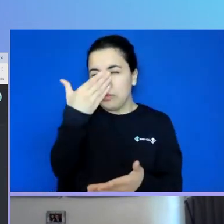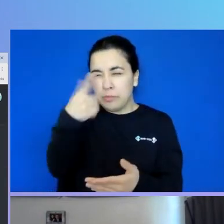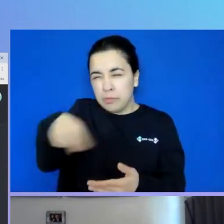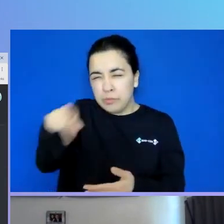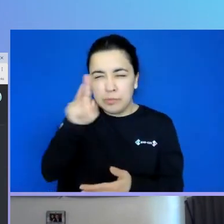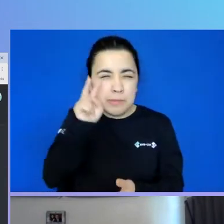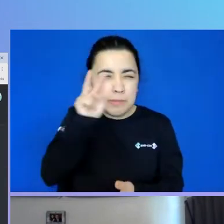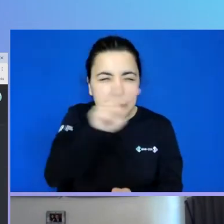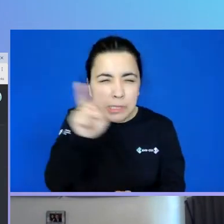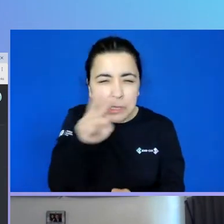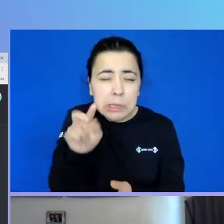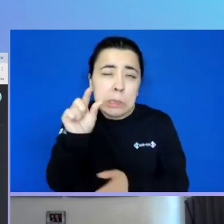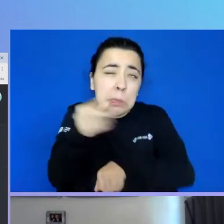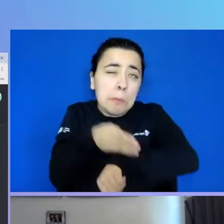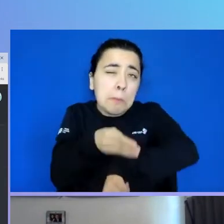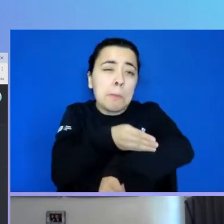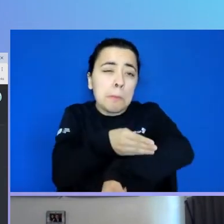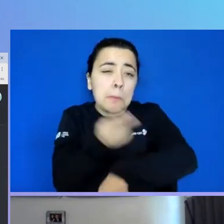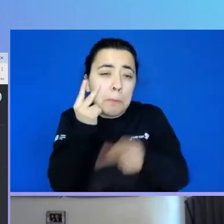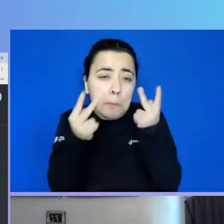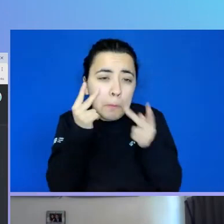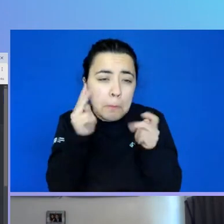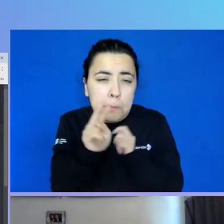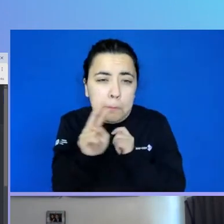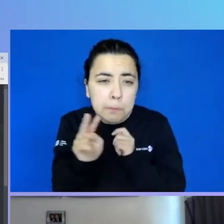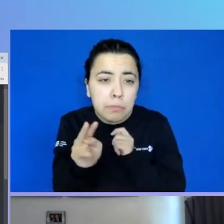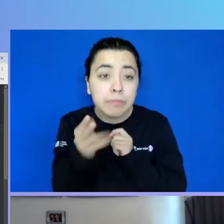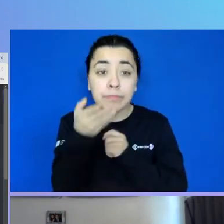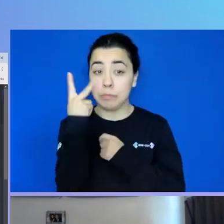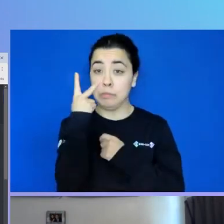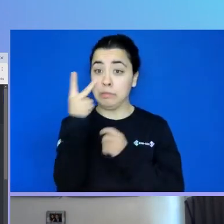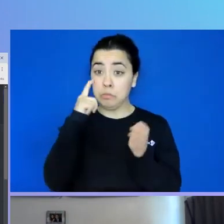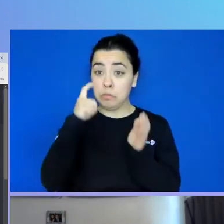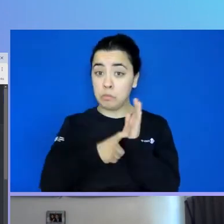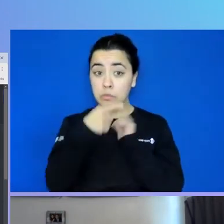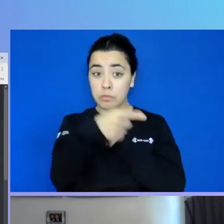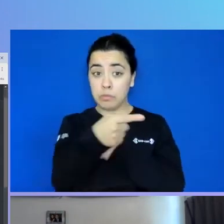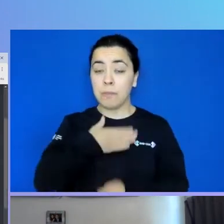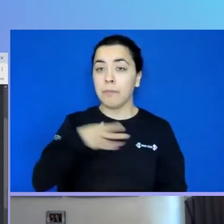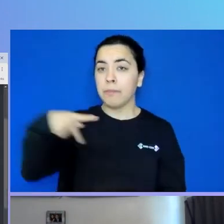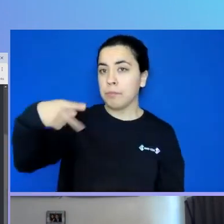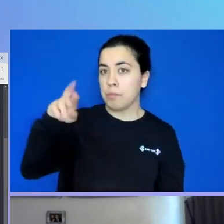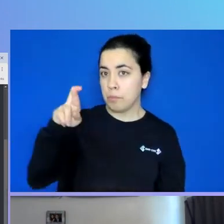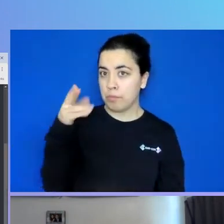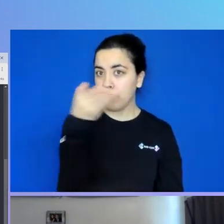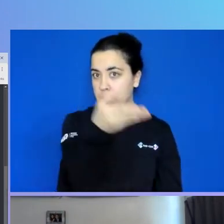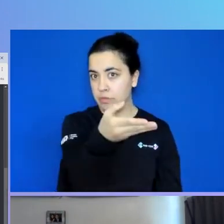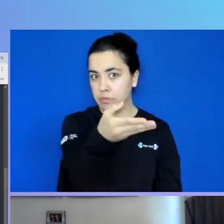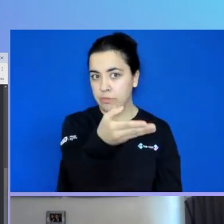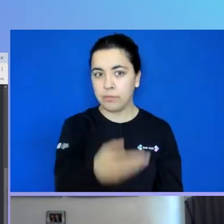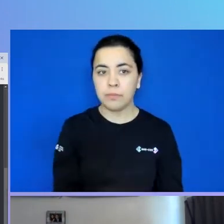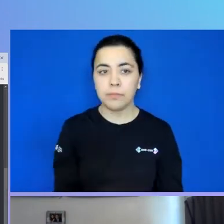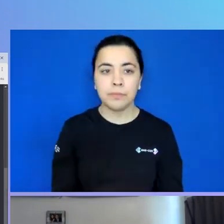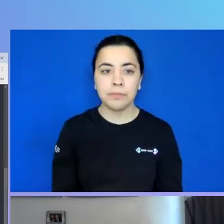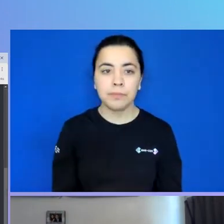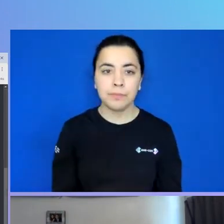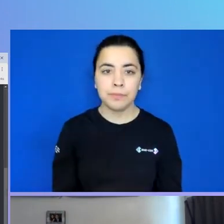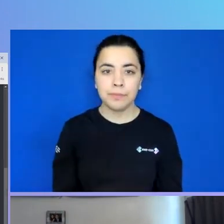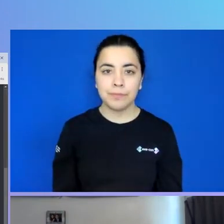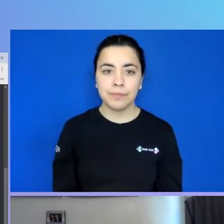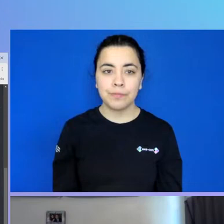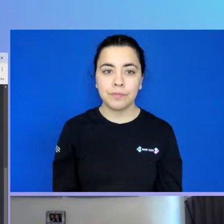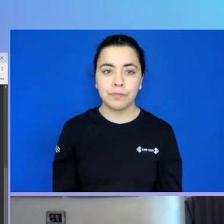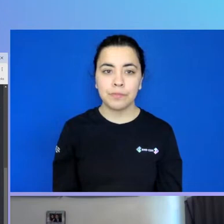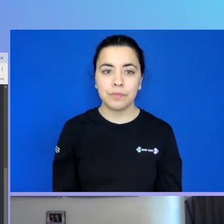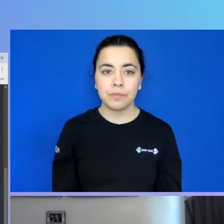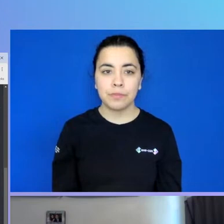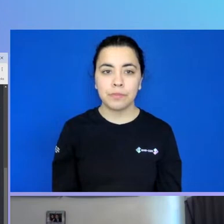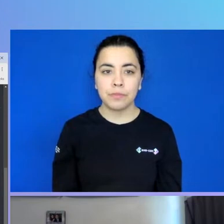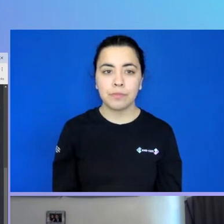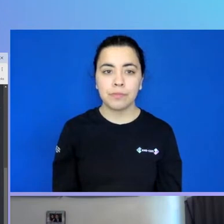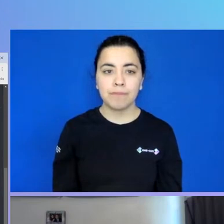little better. There is my PR. It's showing that the check for